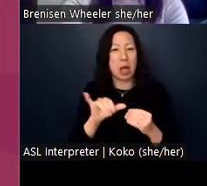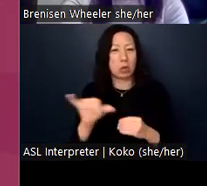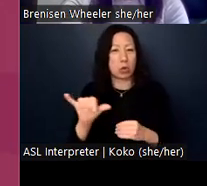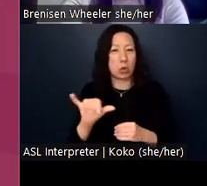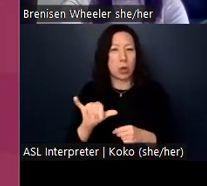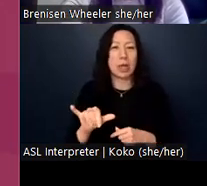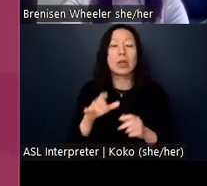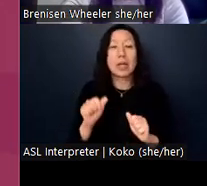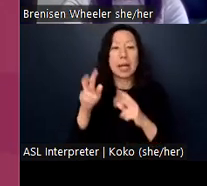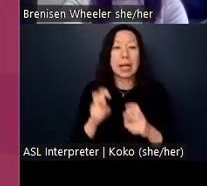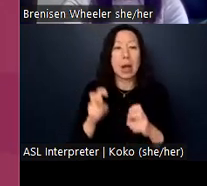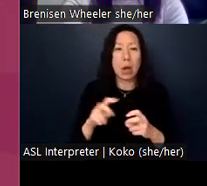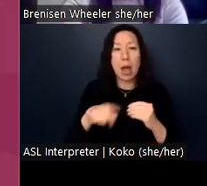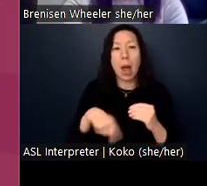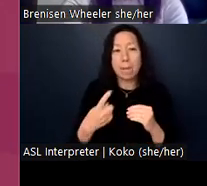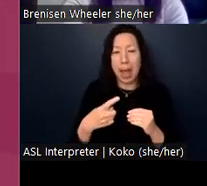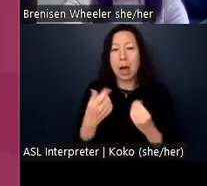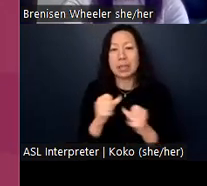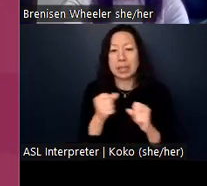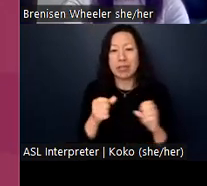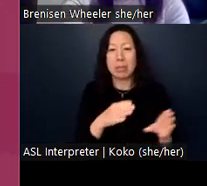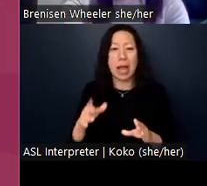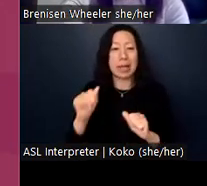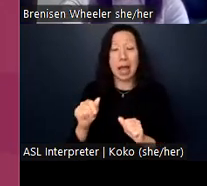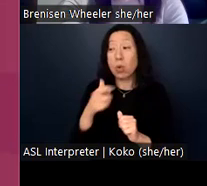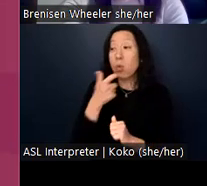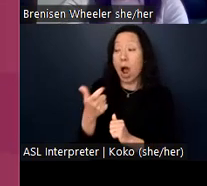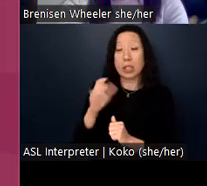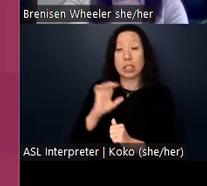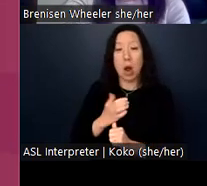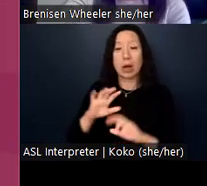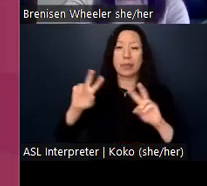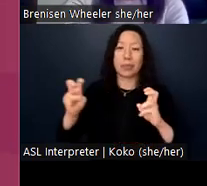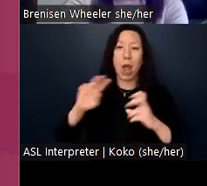13:26:18 Are all about safety planning webinar from our domestic violence.